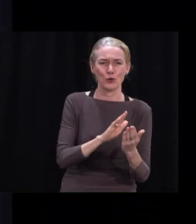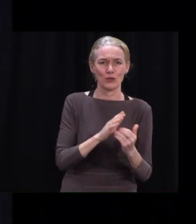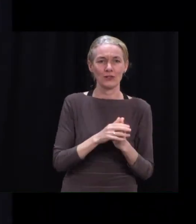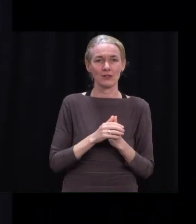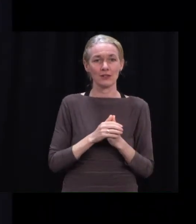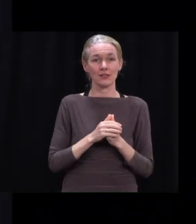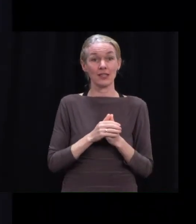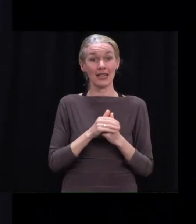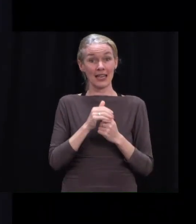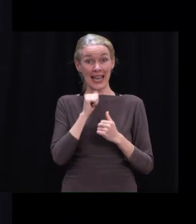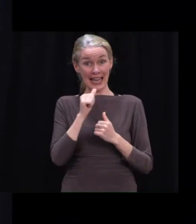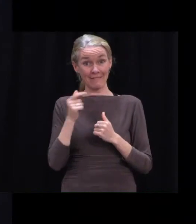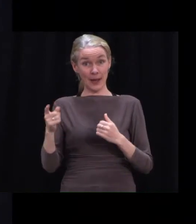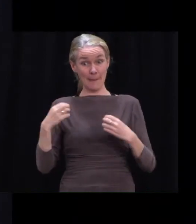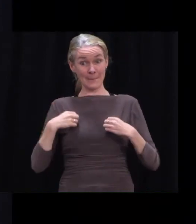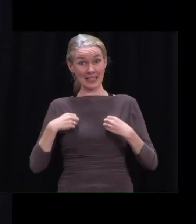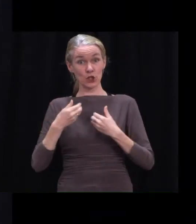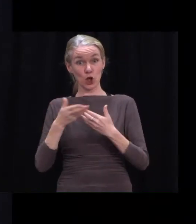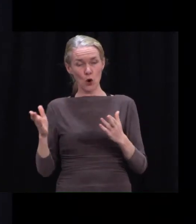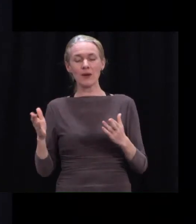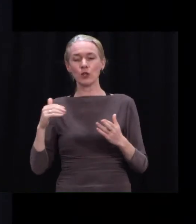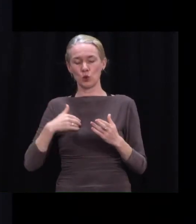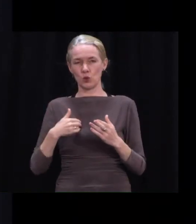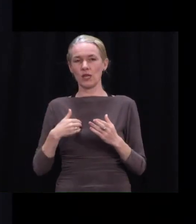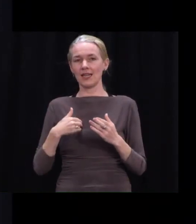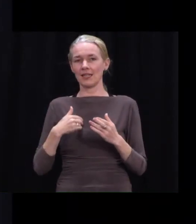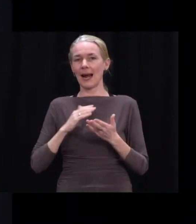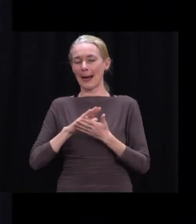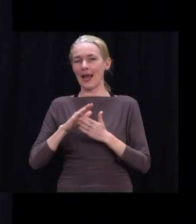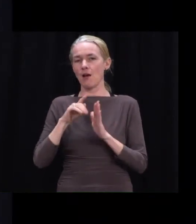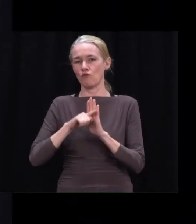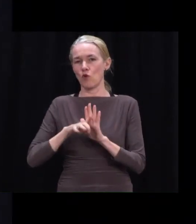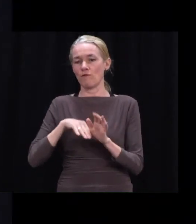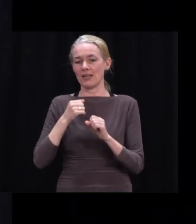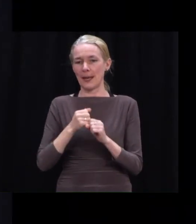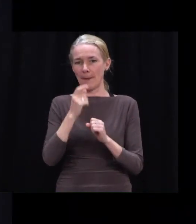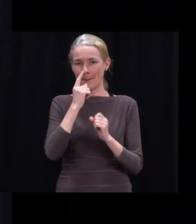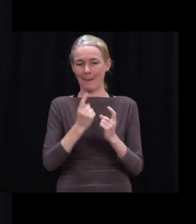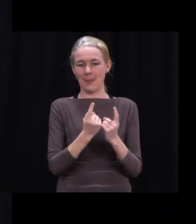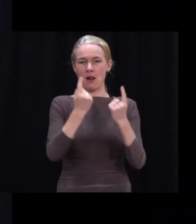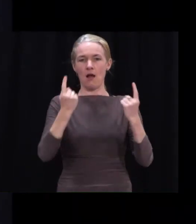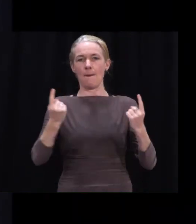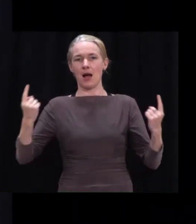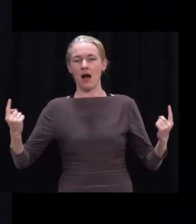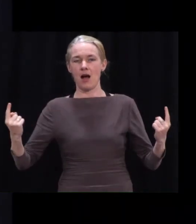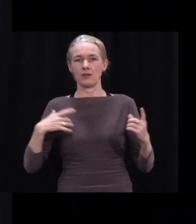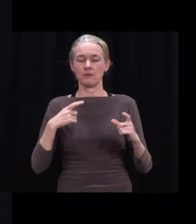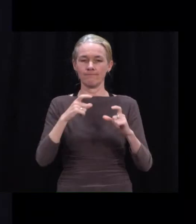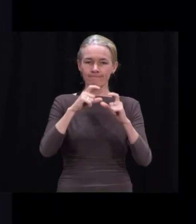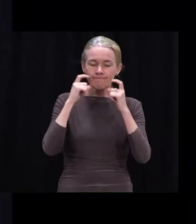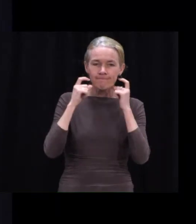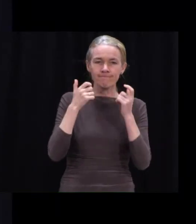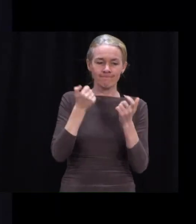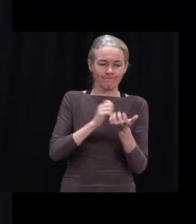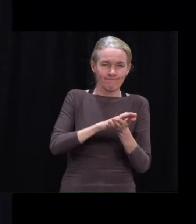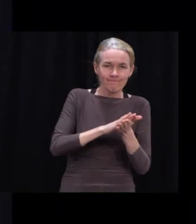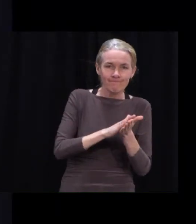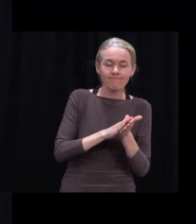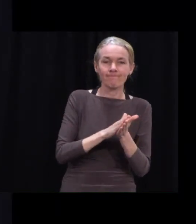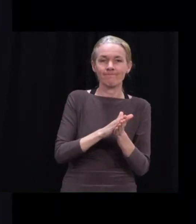services must be contactless and meet safety requirements including physical distancing,